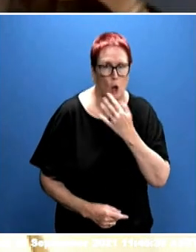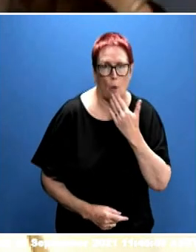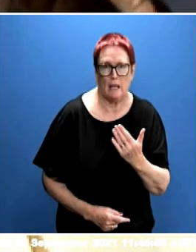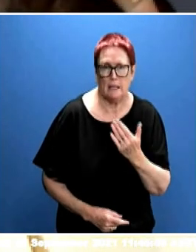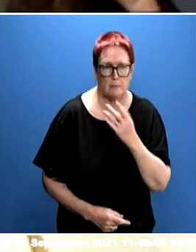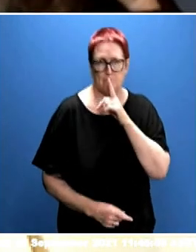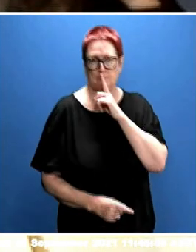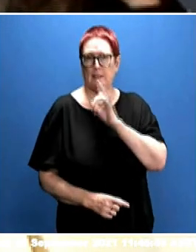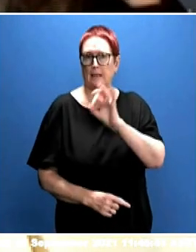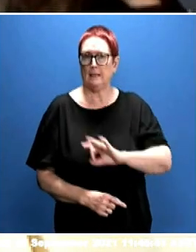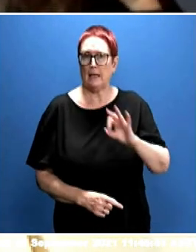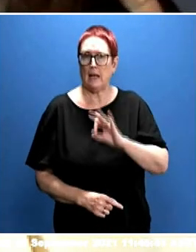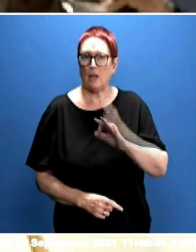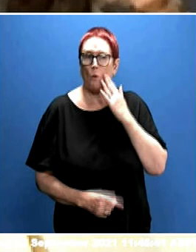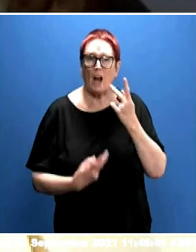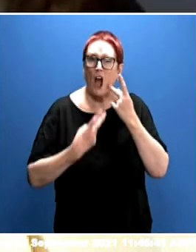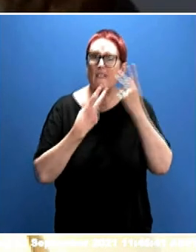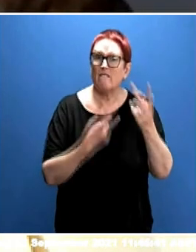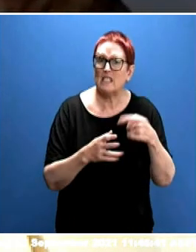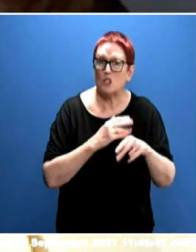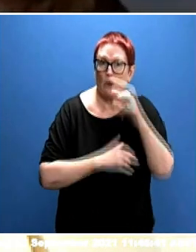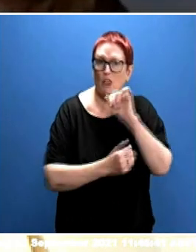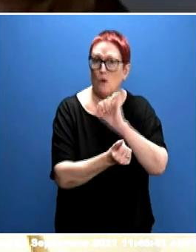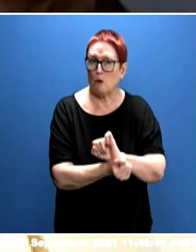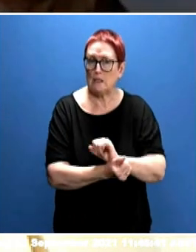that was going to happen when I went out to Banksia to visit her.